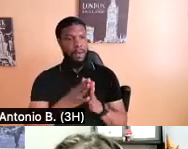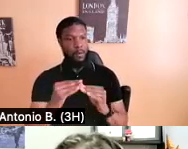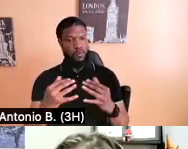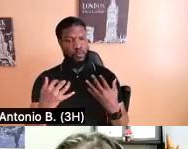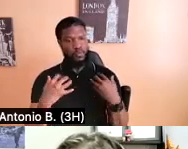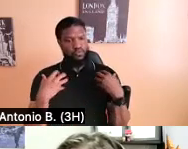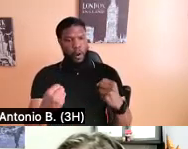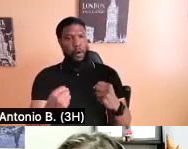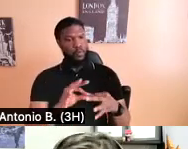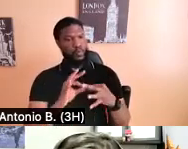Next slide, please, Bri.